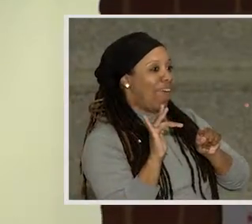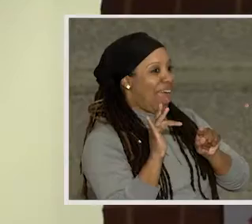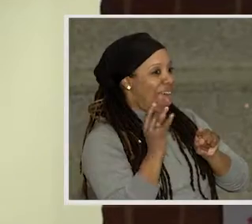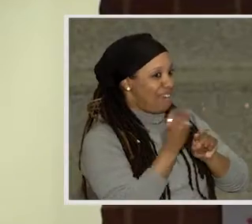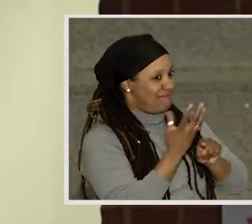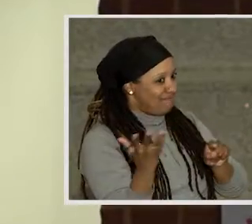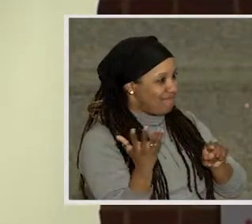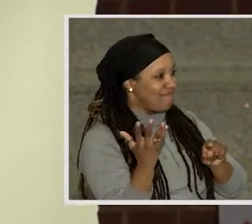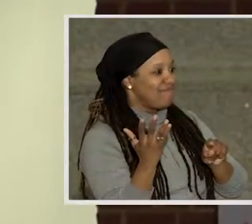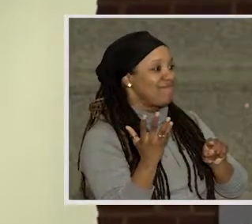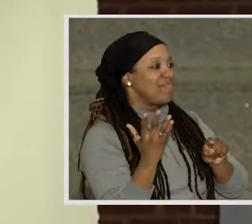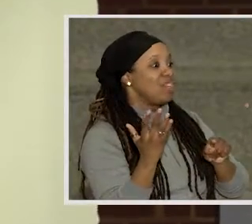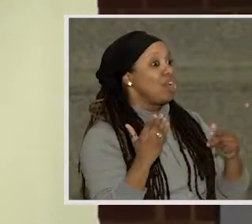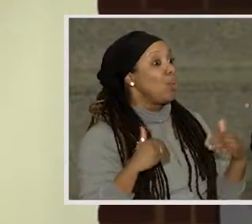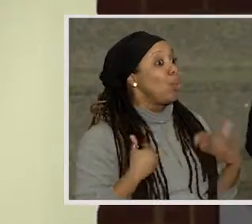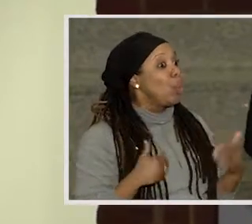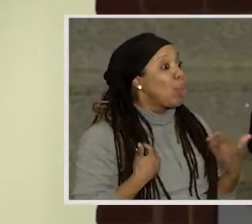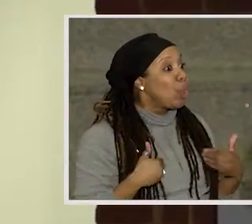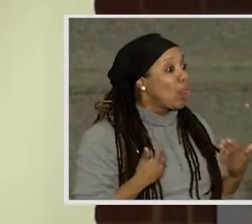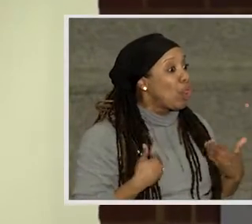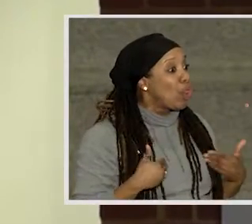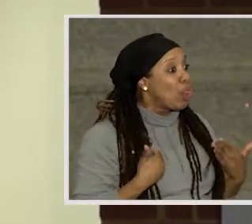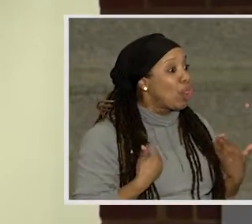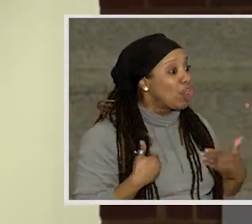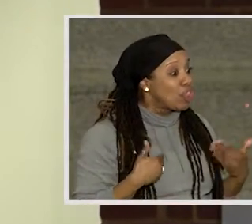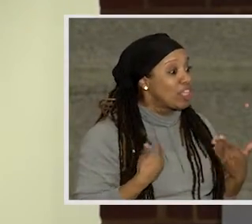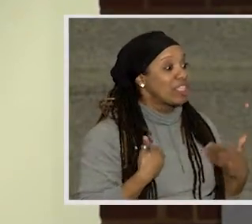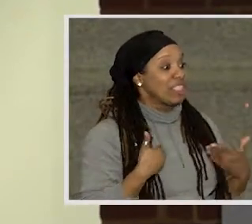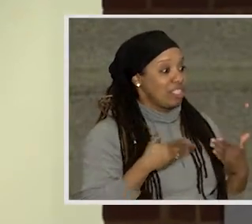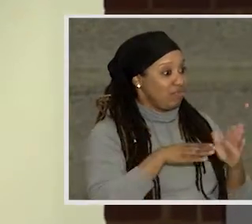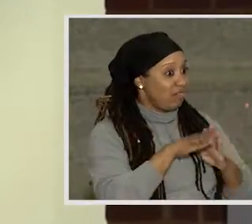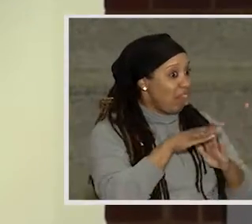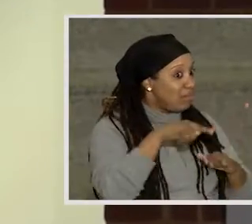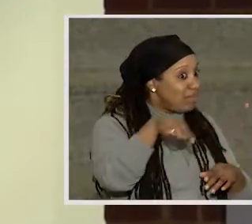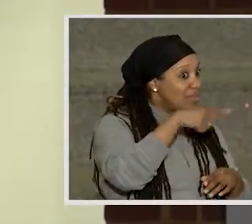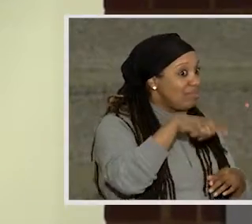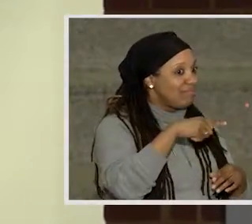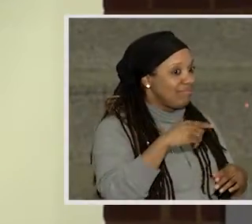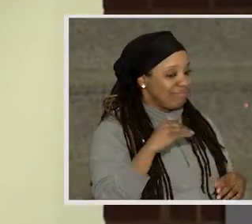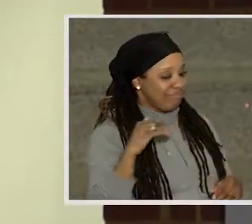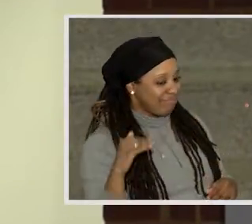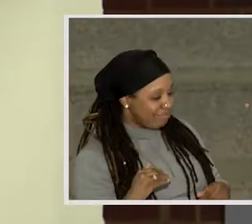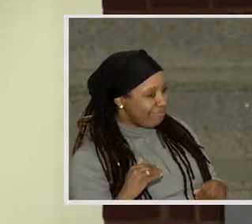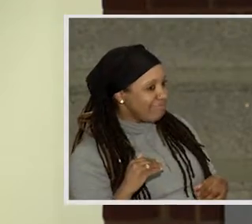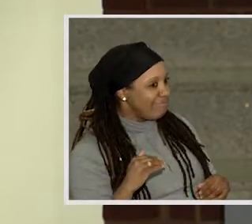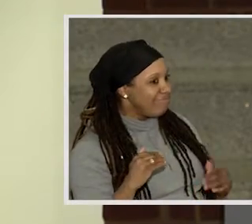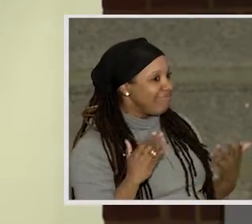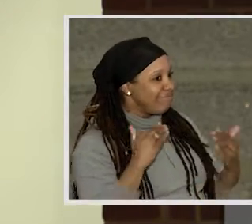YOU KNOW, FROM YOUTH TO THE REENGAGEMENT POPULATION WE HAVE A LOT OF PEOPLE RUNNING THE RACE WITH NO FINISH LINE AND JOBS AND